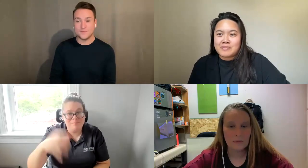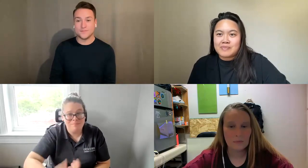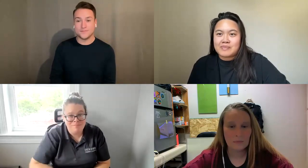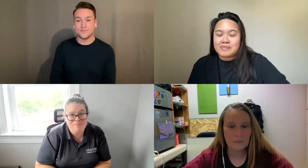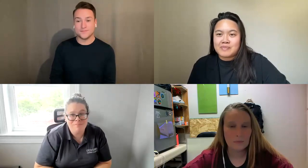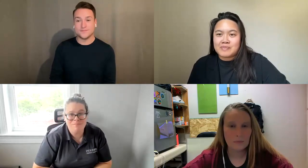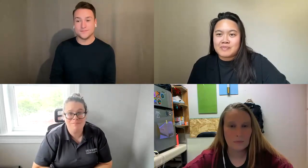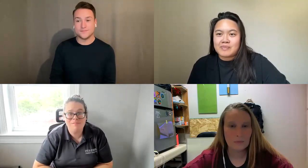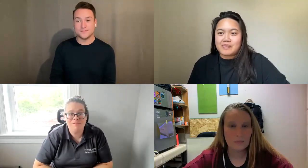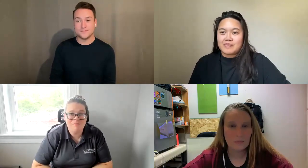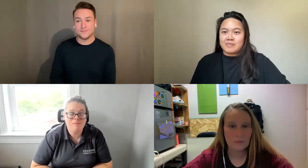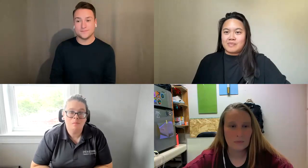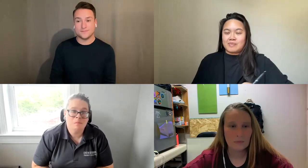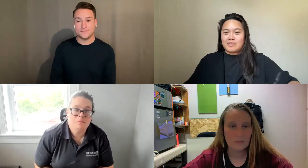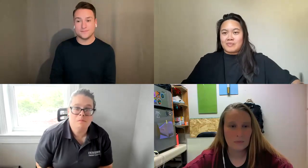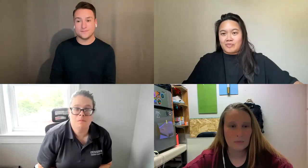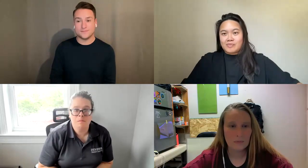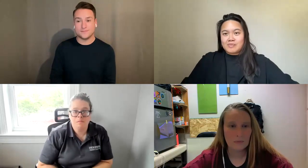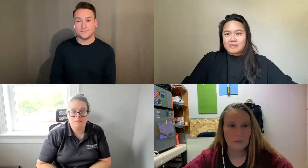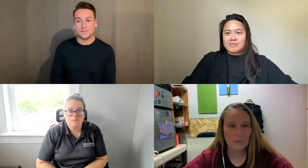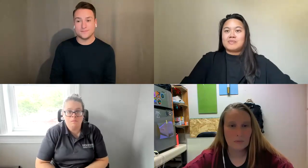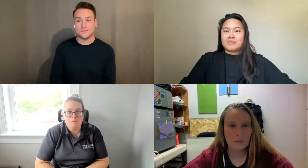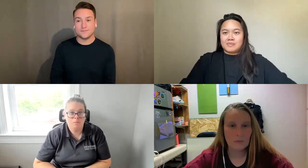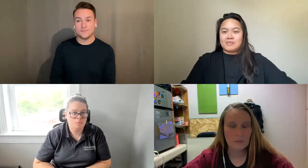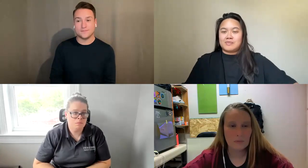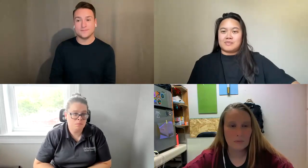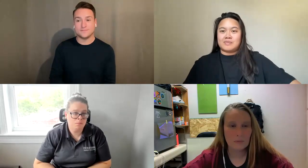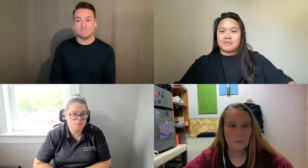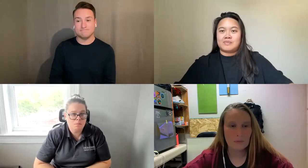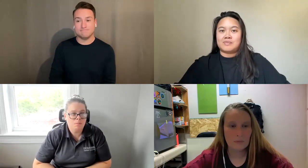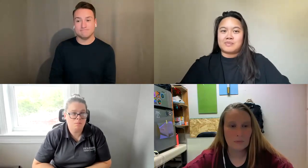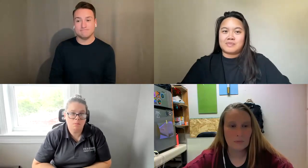Often times that's surprising to people and gets them thinking in a different way.